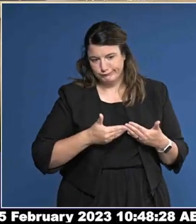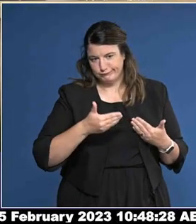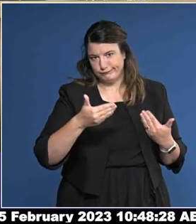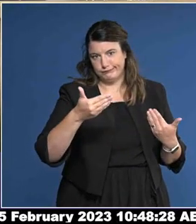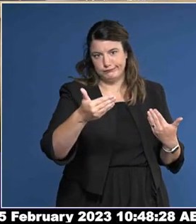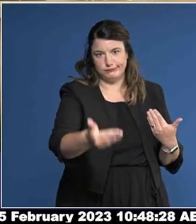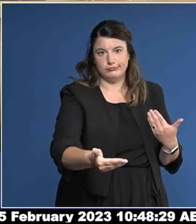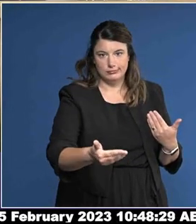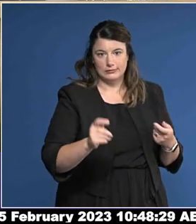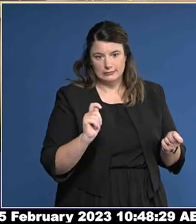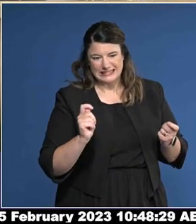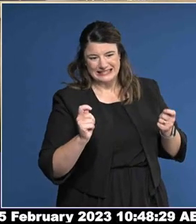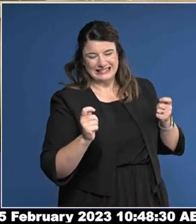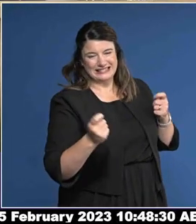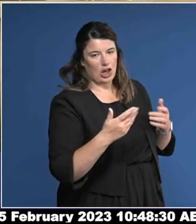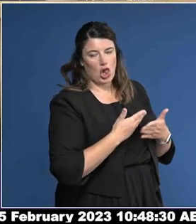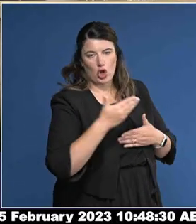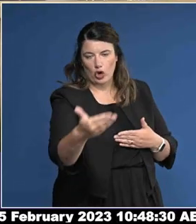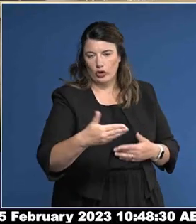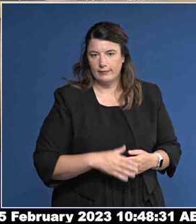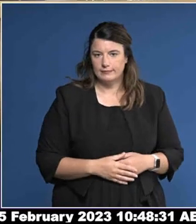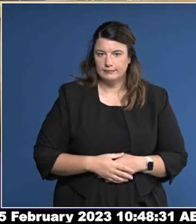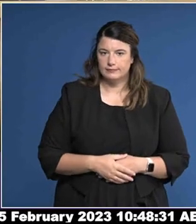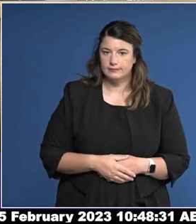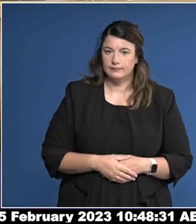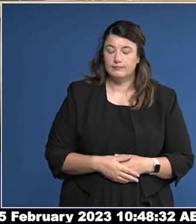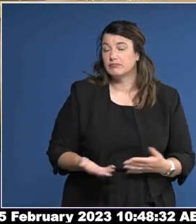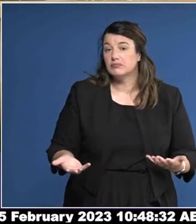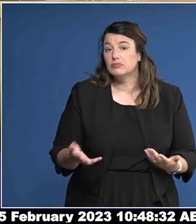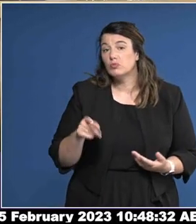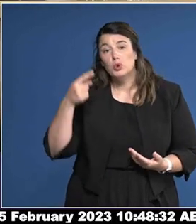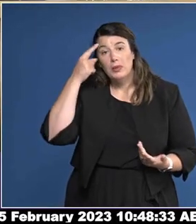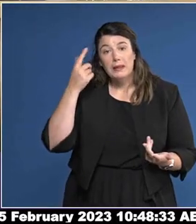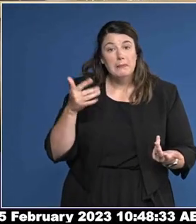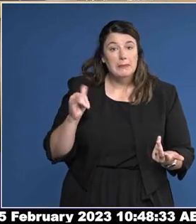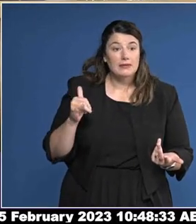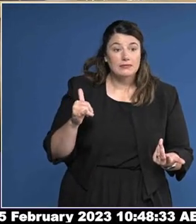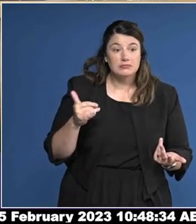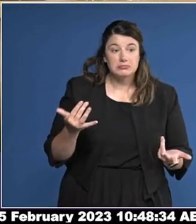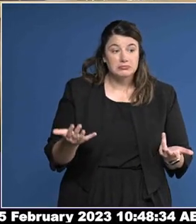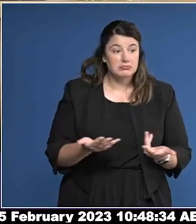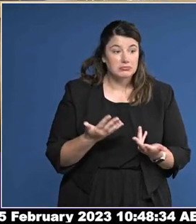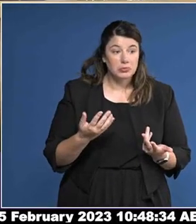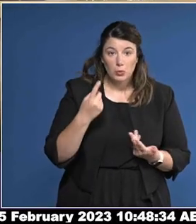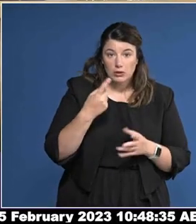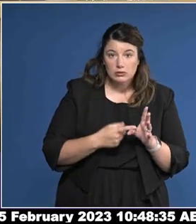changed in this regard. MS EASTMAN: Well, what sort of timeframe are you contemplating to make that type of change?